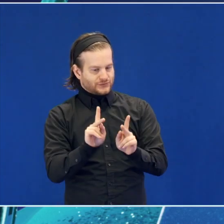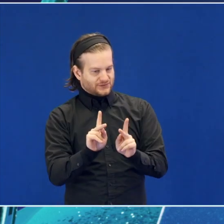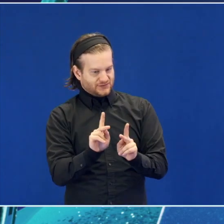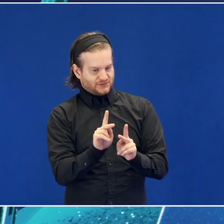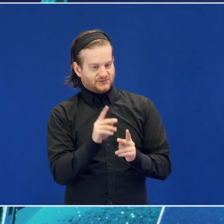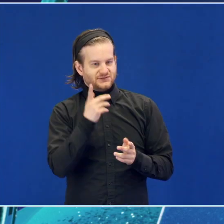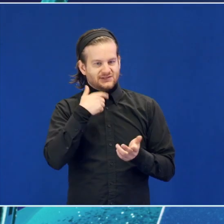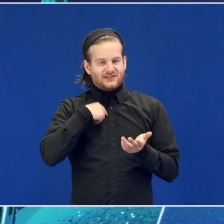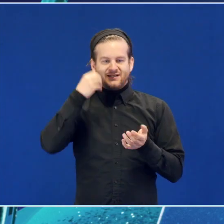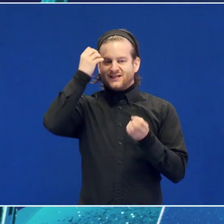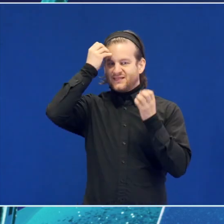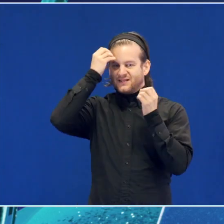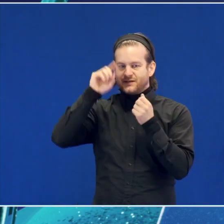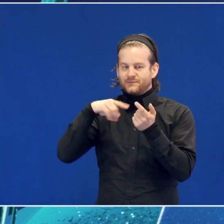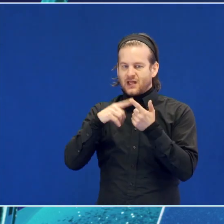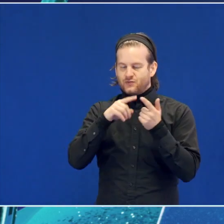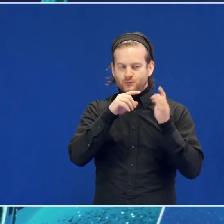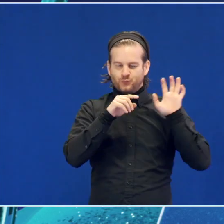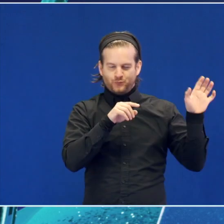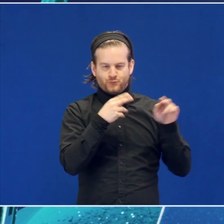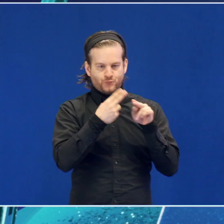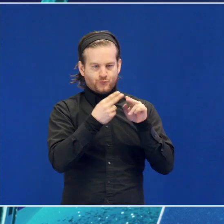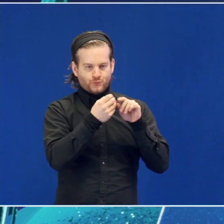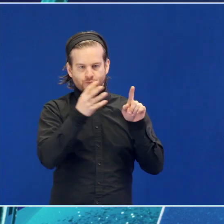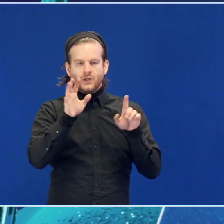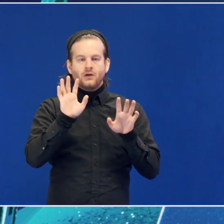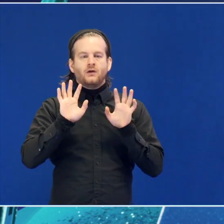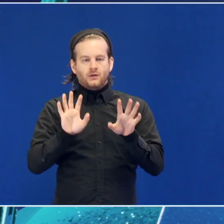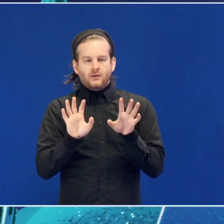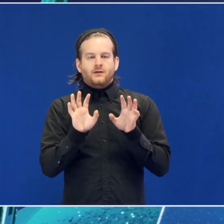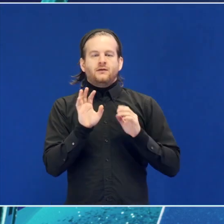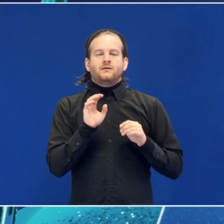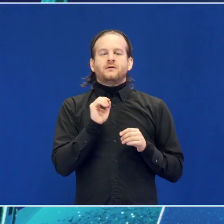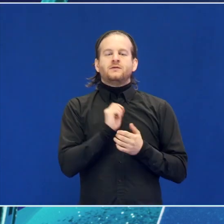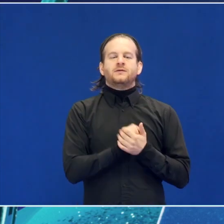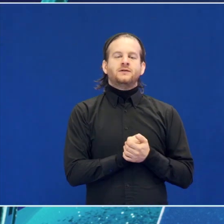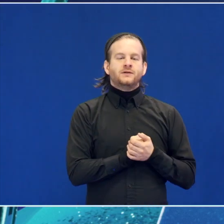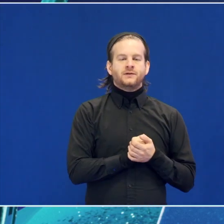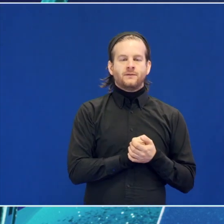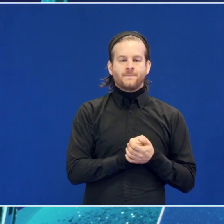But one of the things that that's a huge opportunity from an AI coding perspective